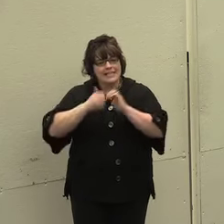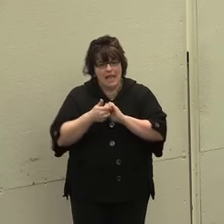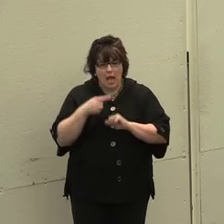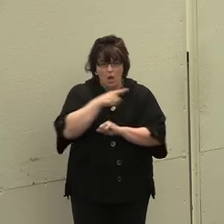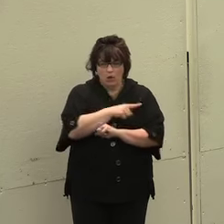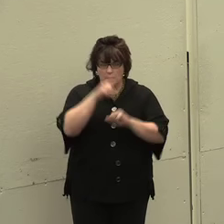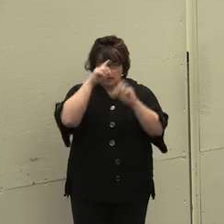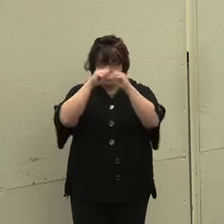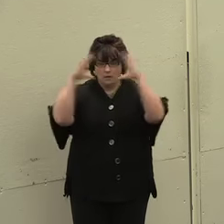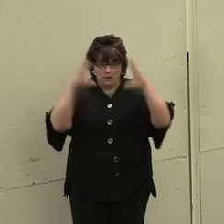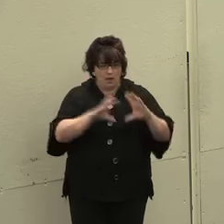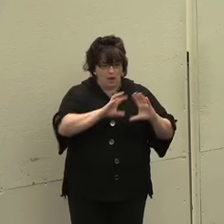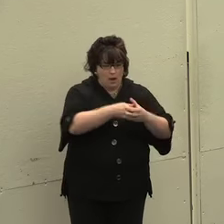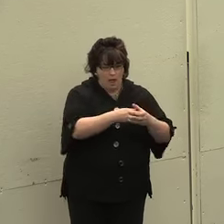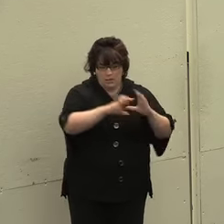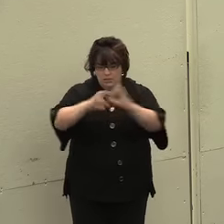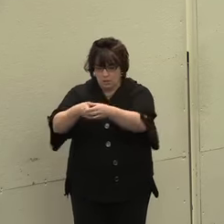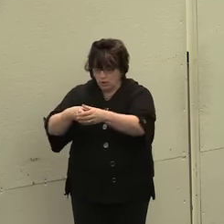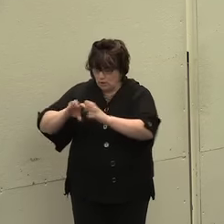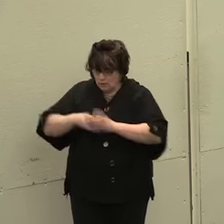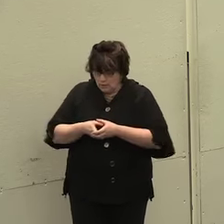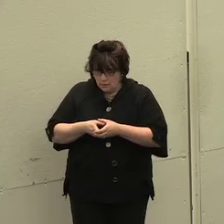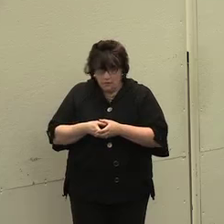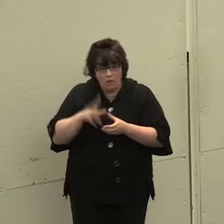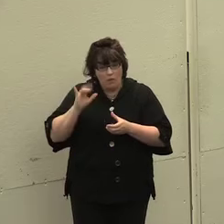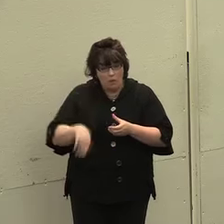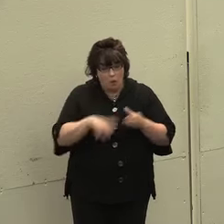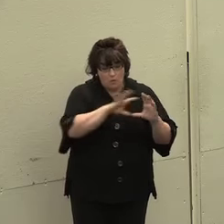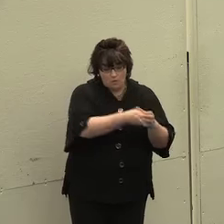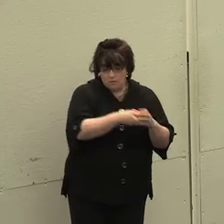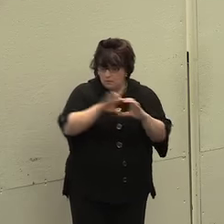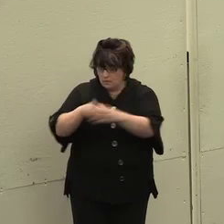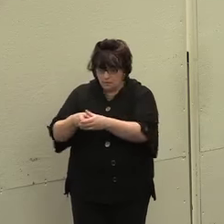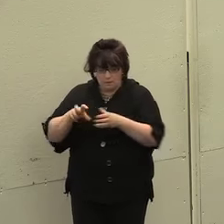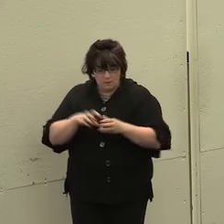of small-scale elements come together to form new kinds of environments.